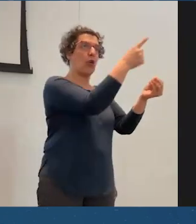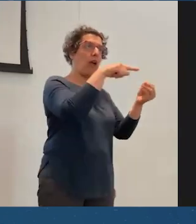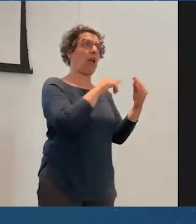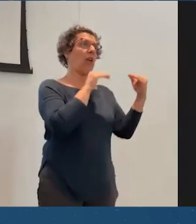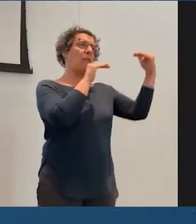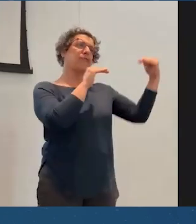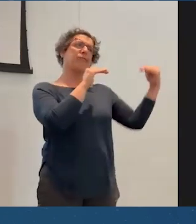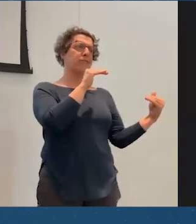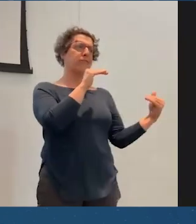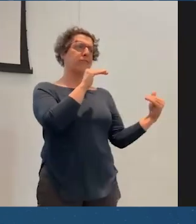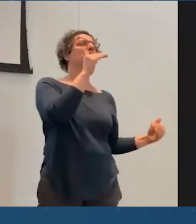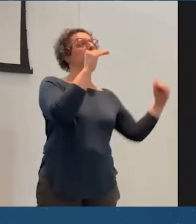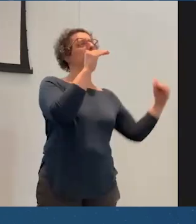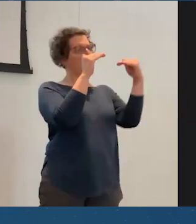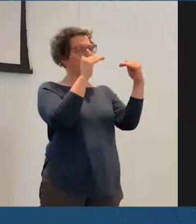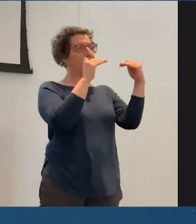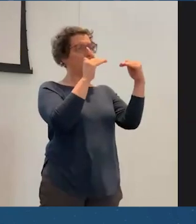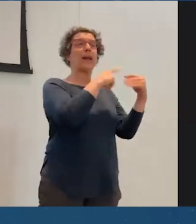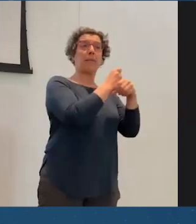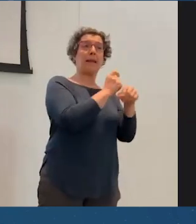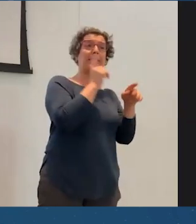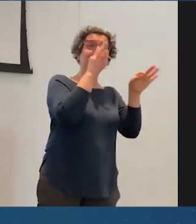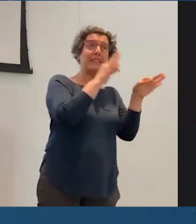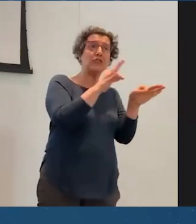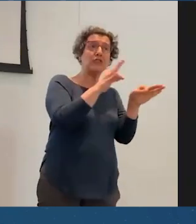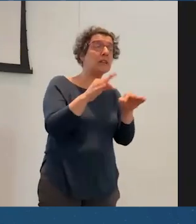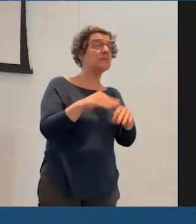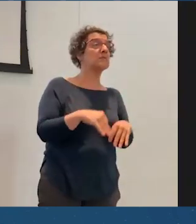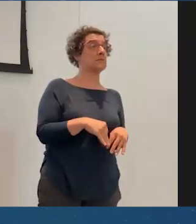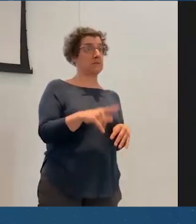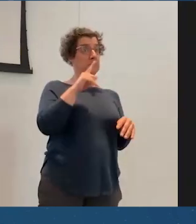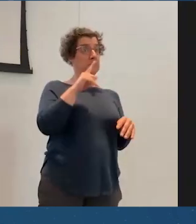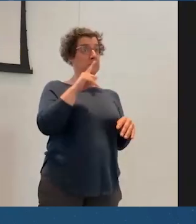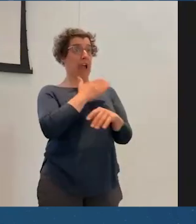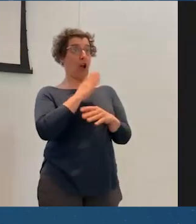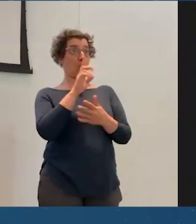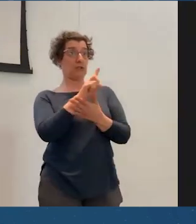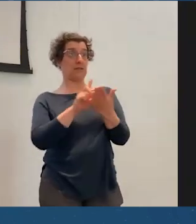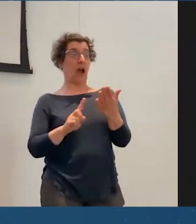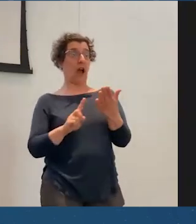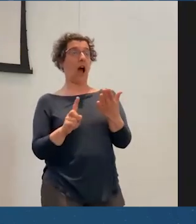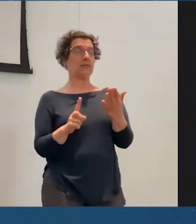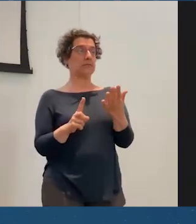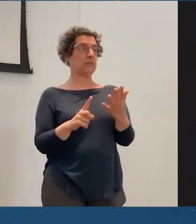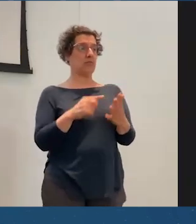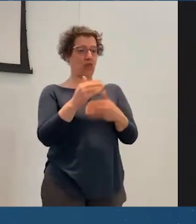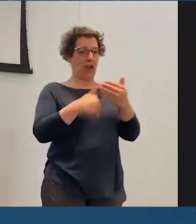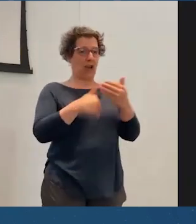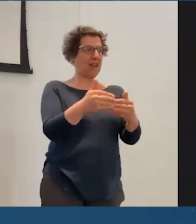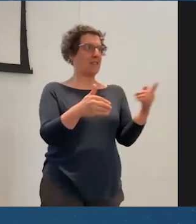So they have decision making power in our design processes,